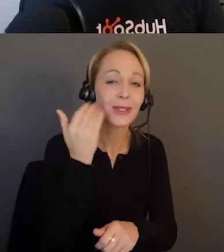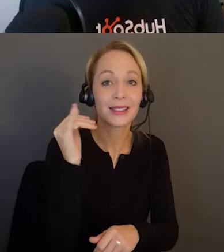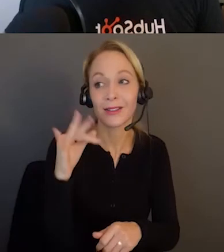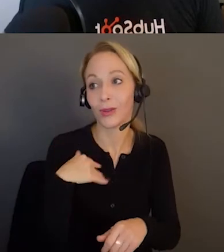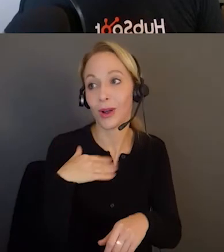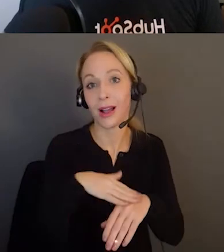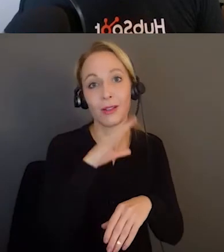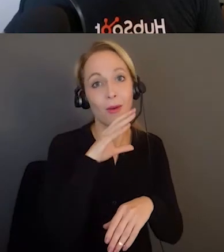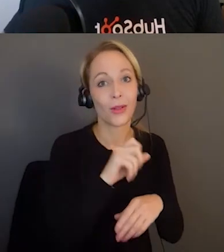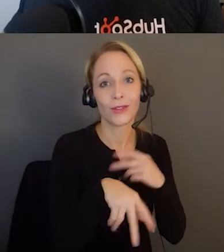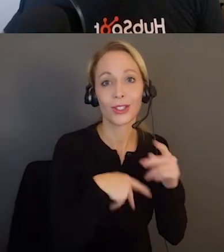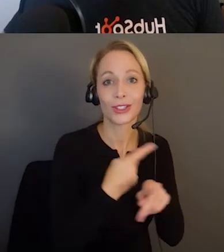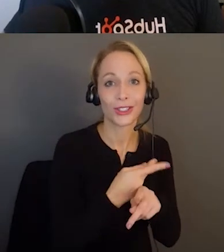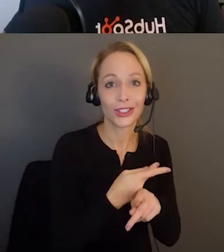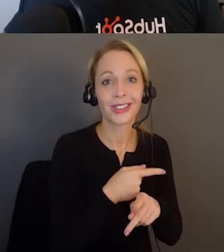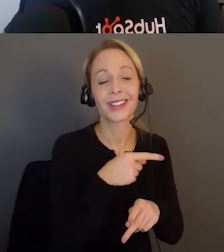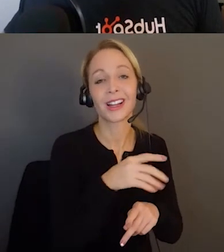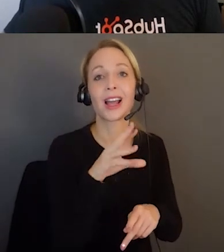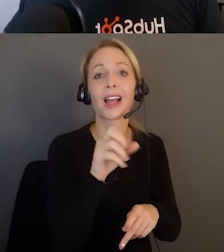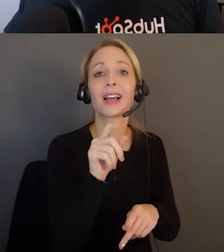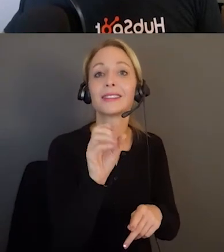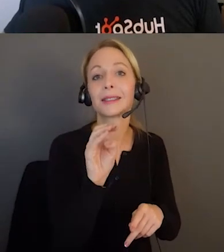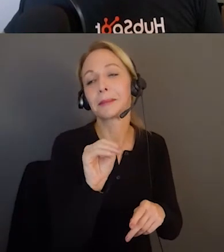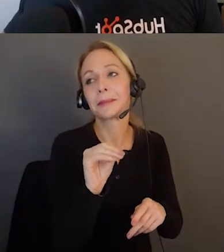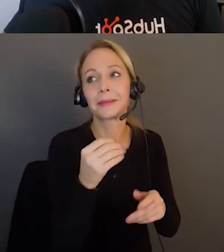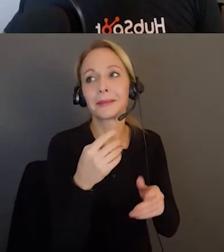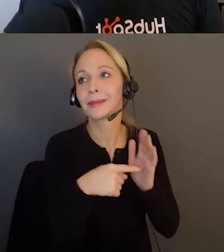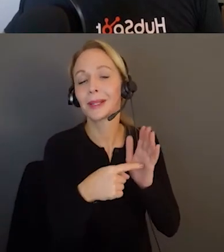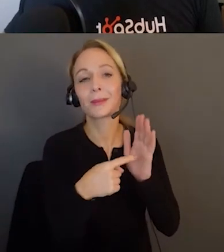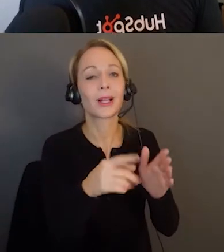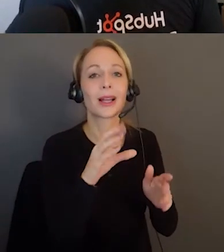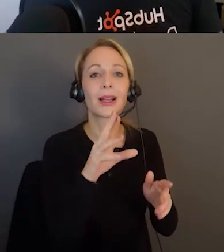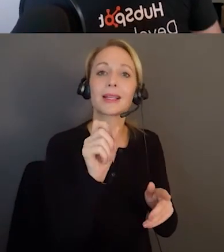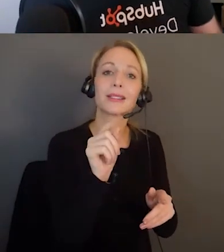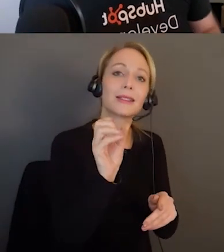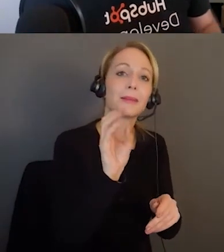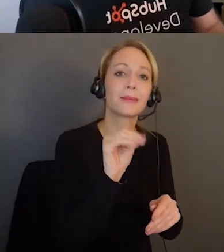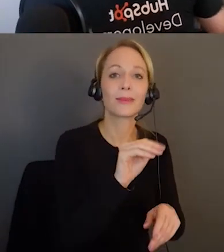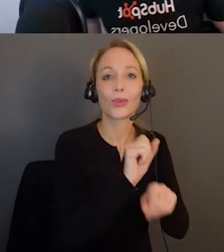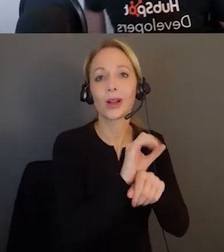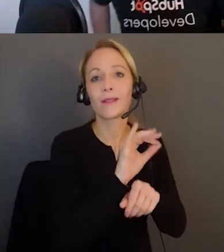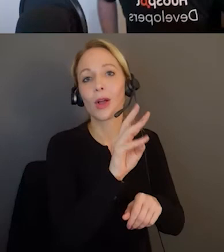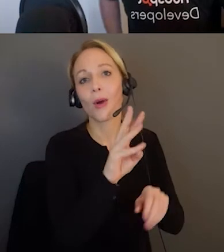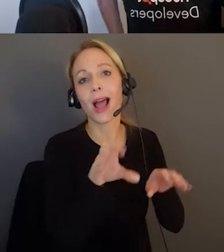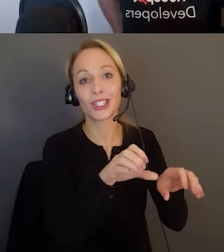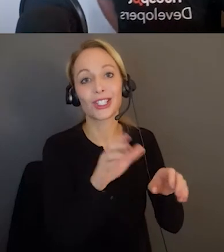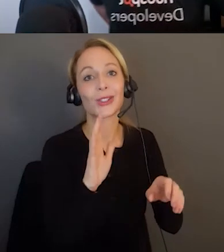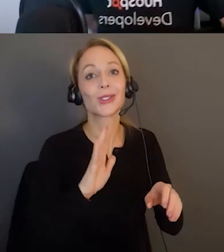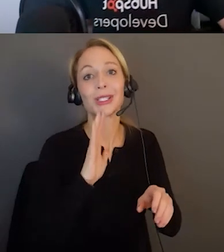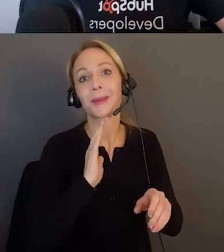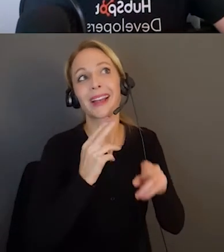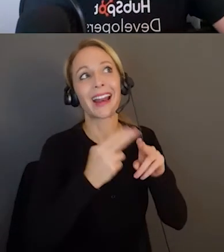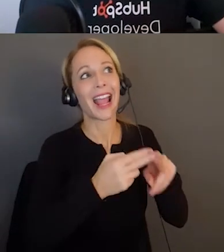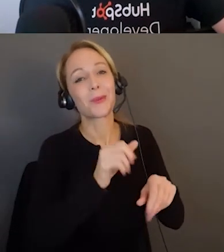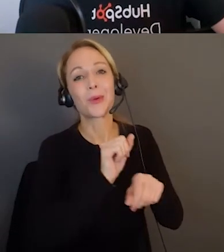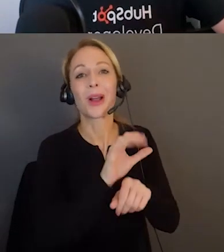IF YOU ARE ON THE OLD VERSION, CUSTOM WORK FLOW ACTIONS USED TO BE NAMED WORK FLOW EXTENSIONS.